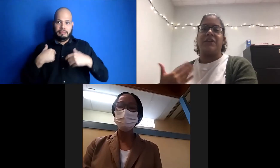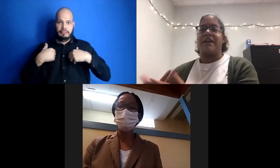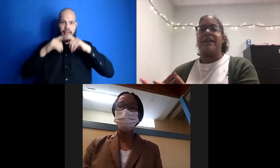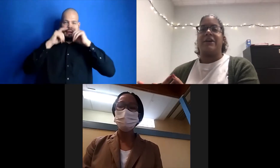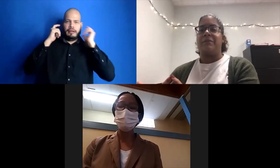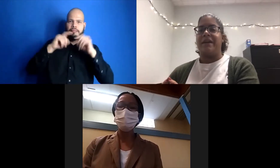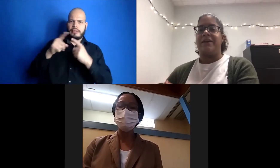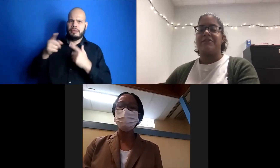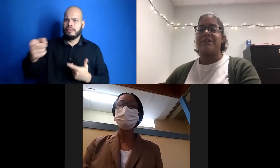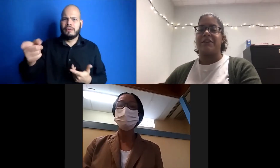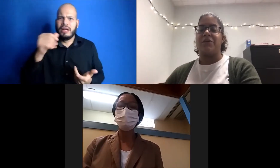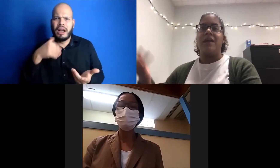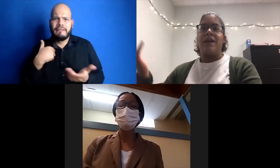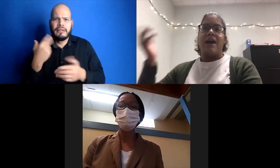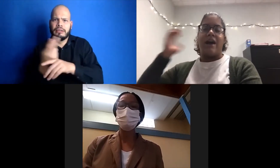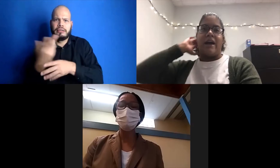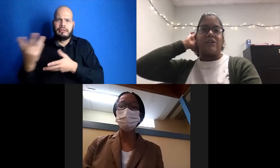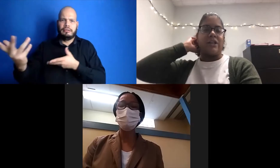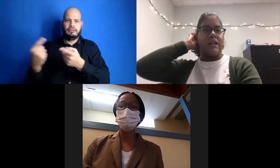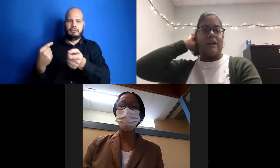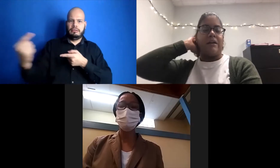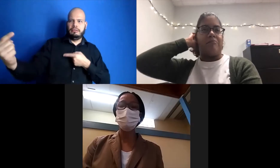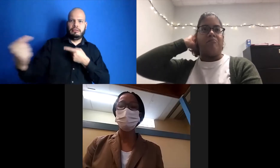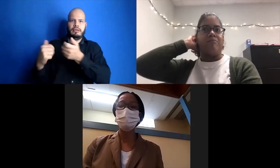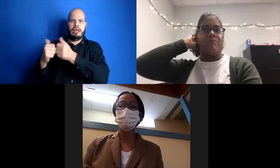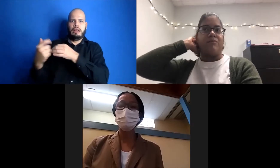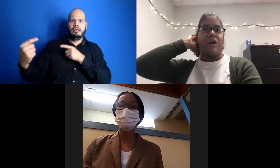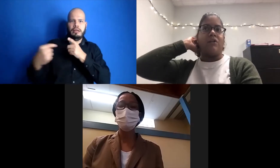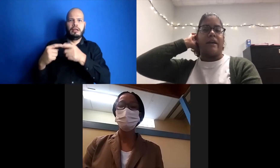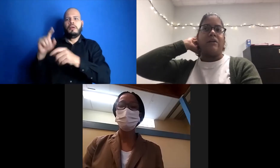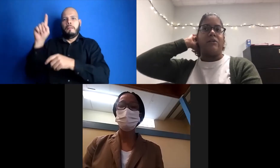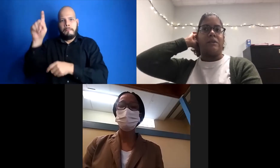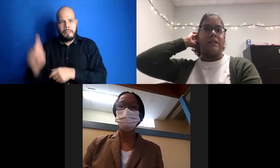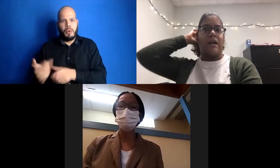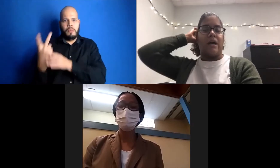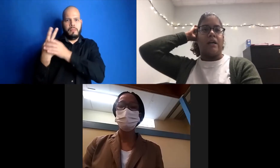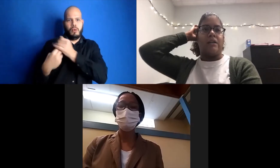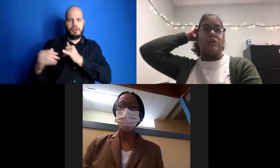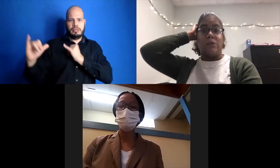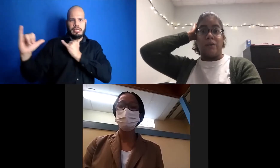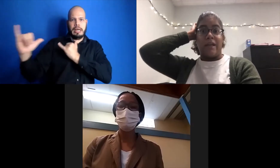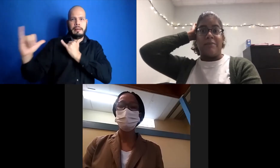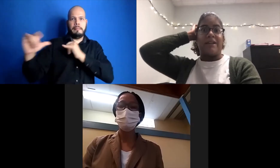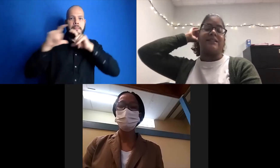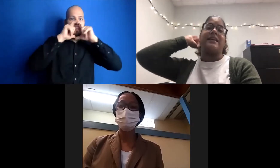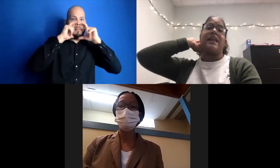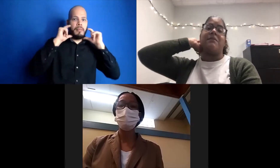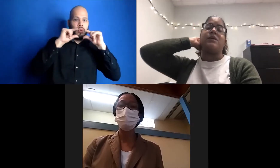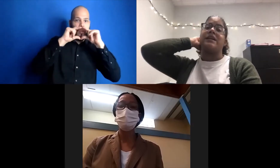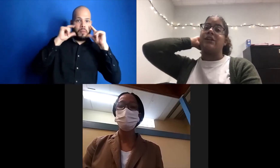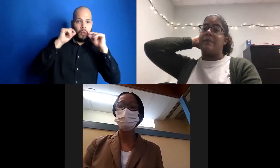gonna help me out so I actually um called out on Lululemon because they came out with clear masks